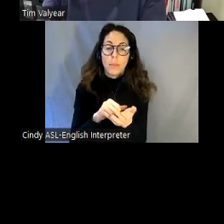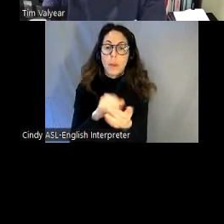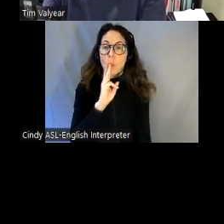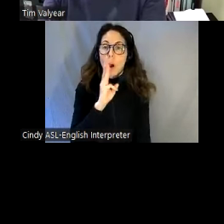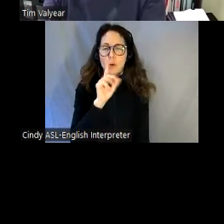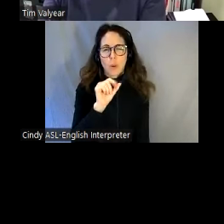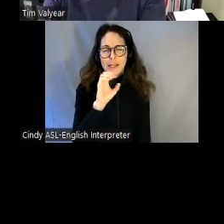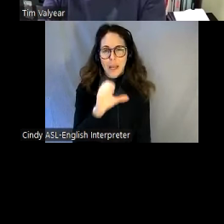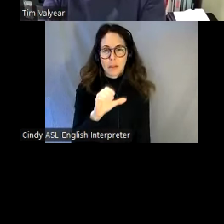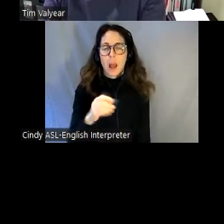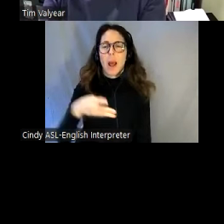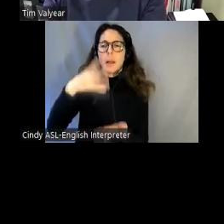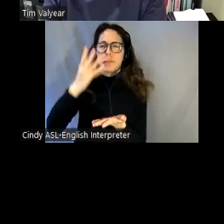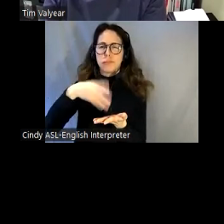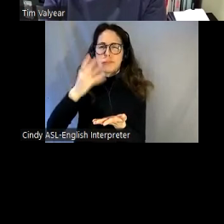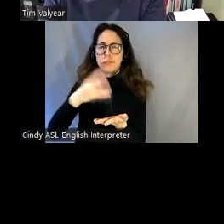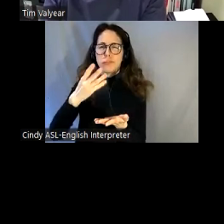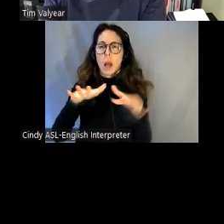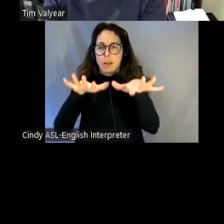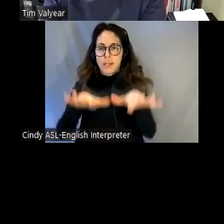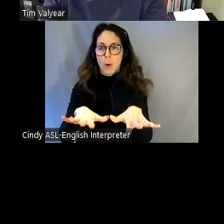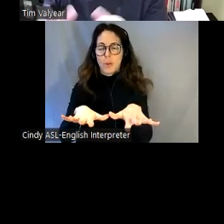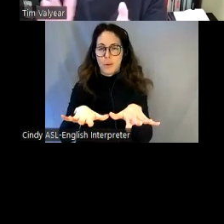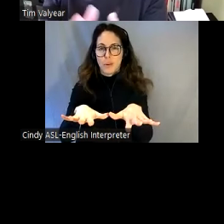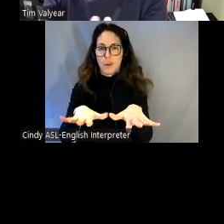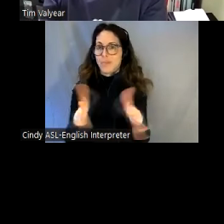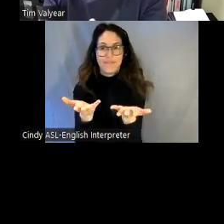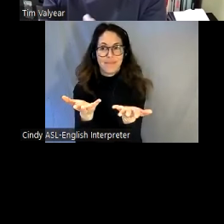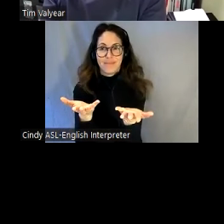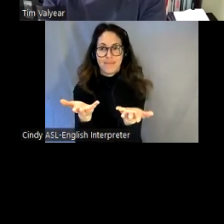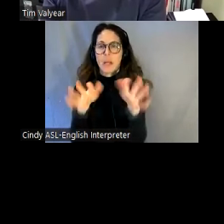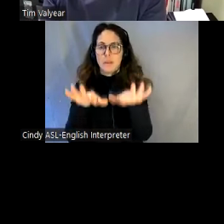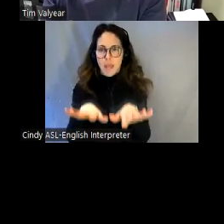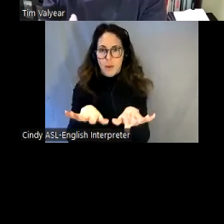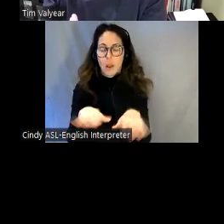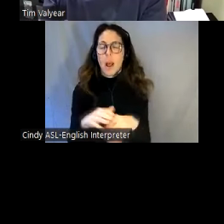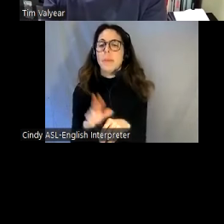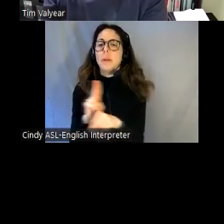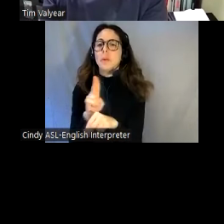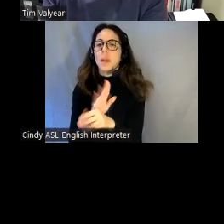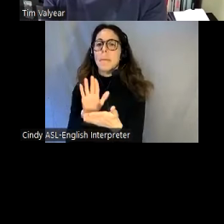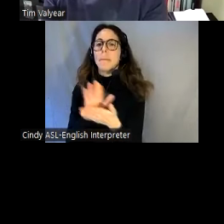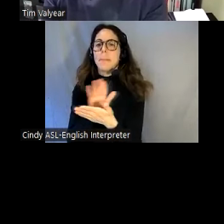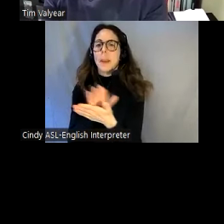and the palm until my hands are dry. Or at least 20 seconds with soap and water. Rinsing it thoroughly with